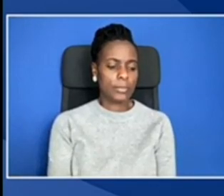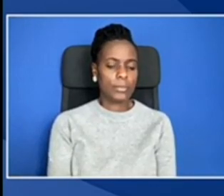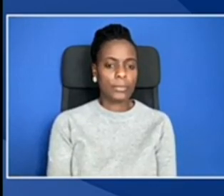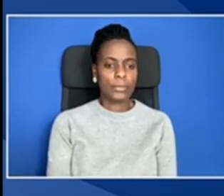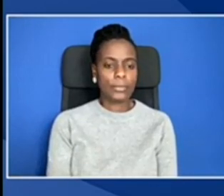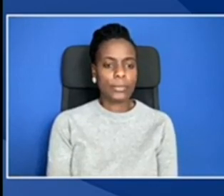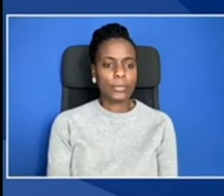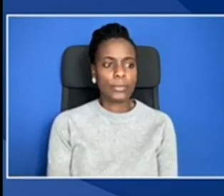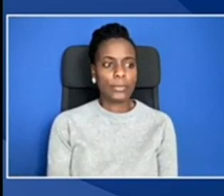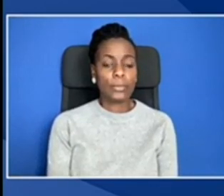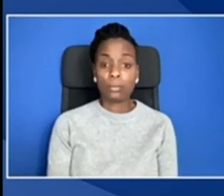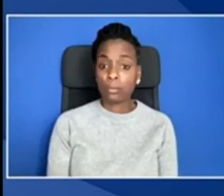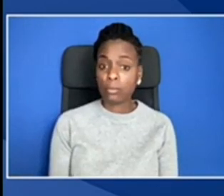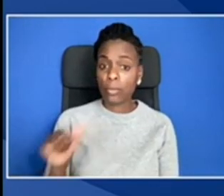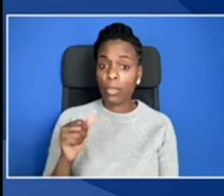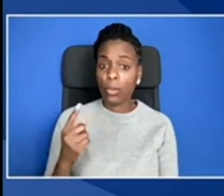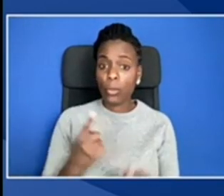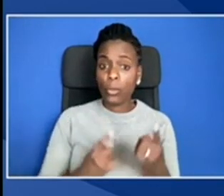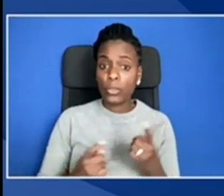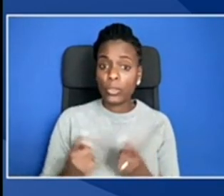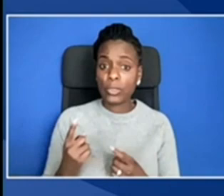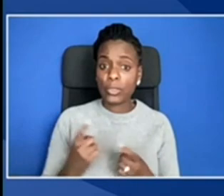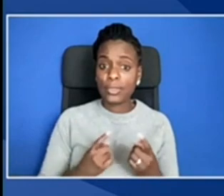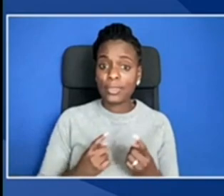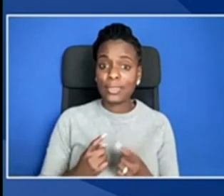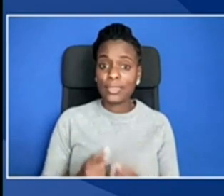Additional questions, additional comments?